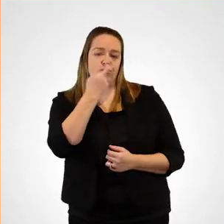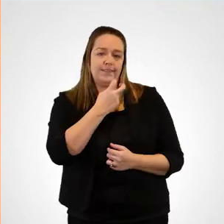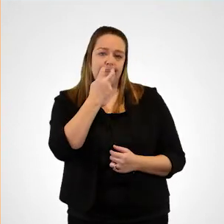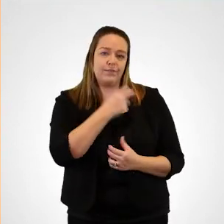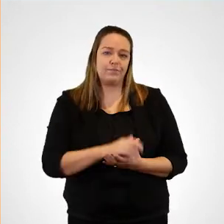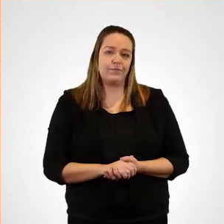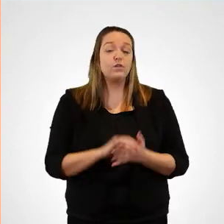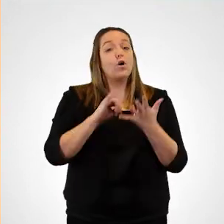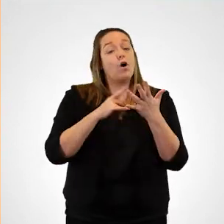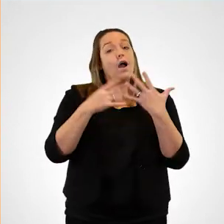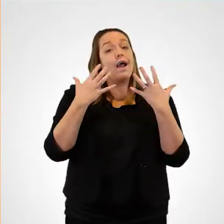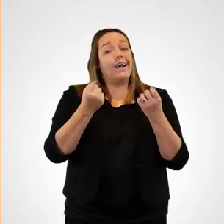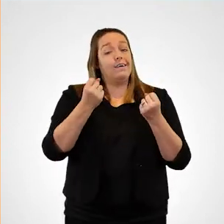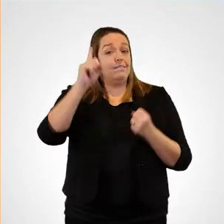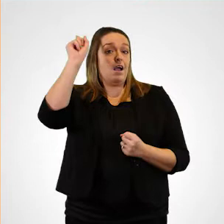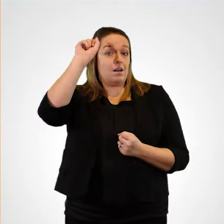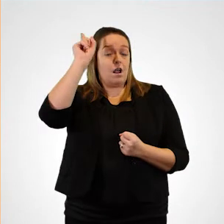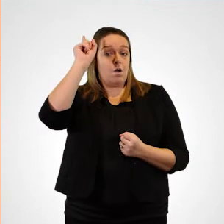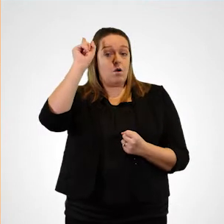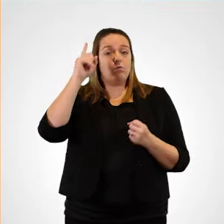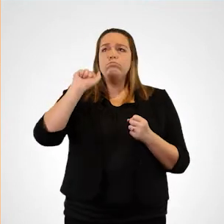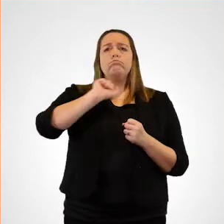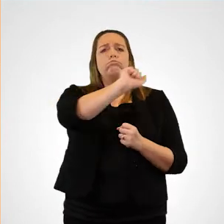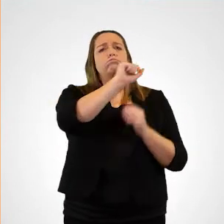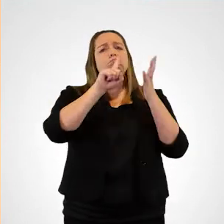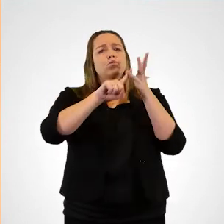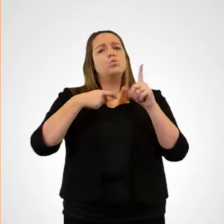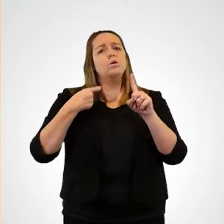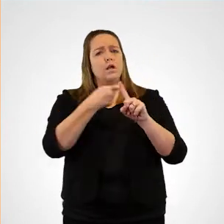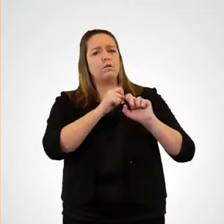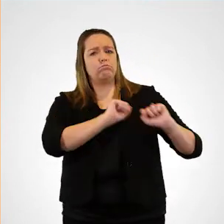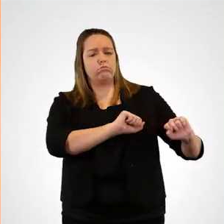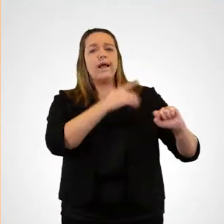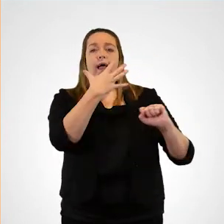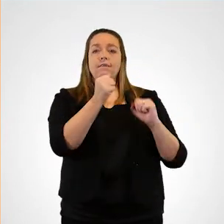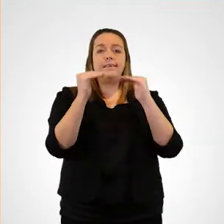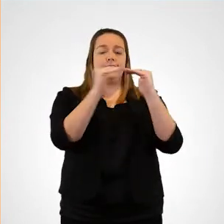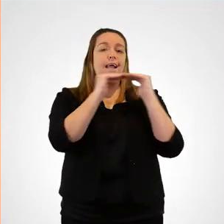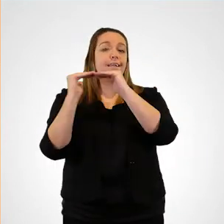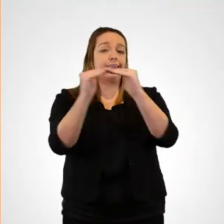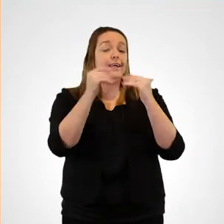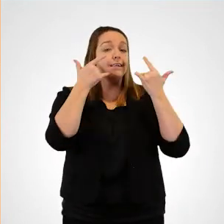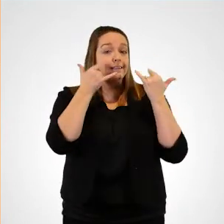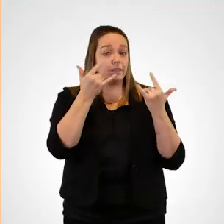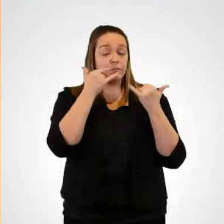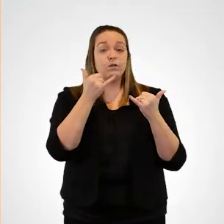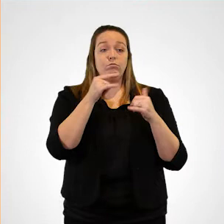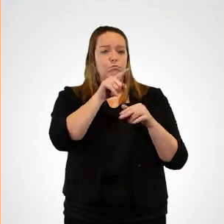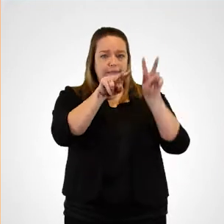in fact there is now for the UK a standardised assessment for speechreading skills.